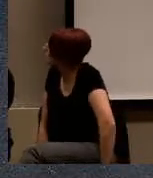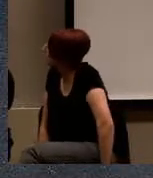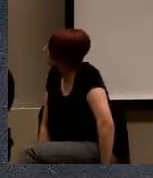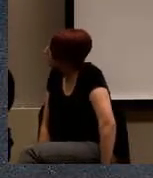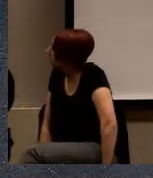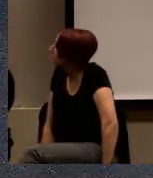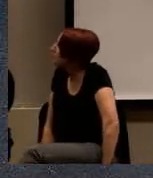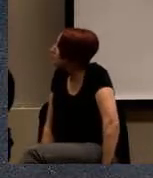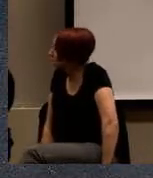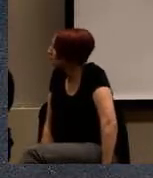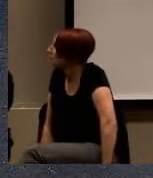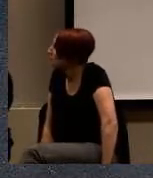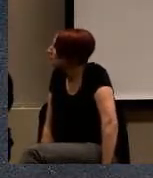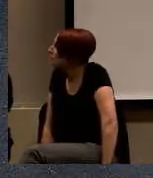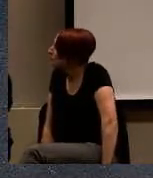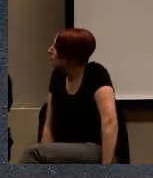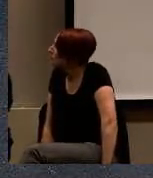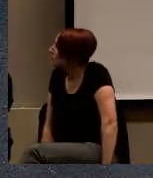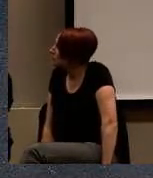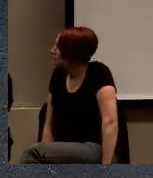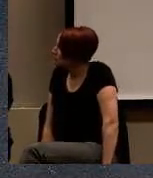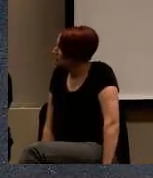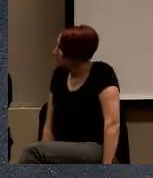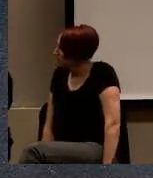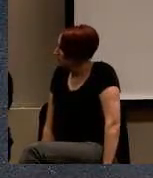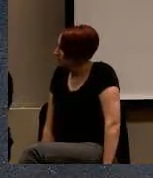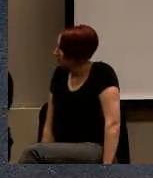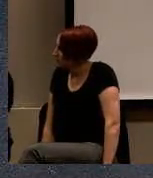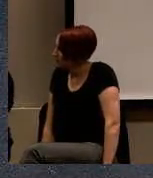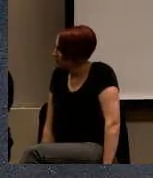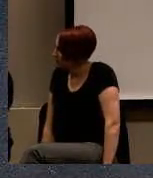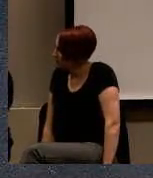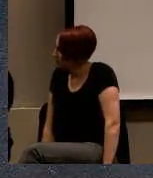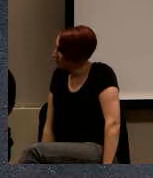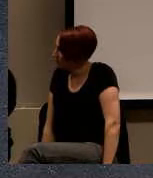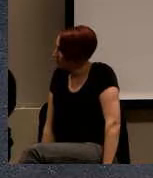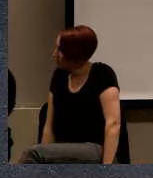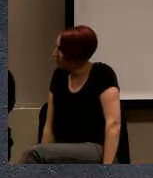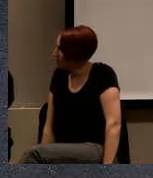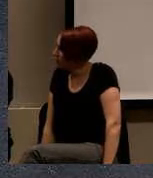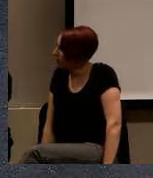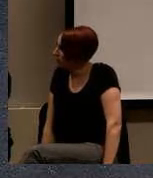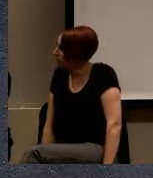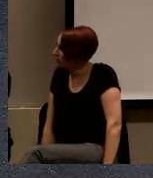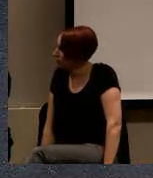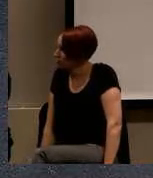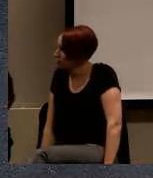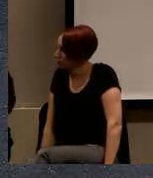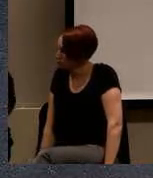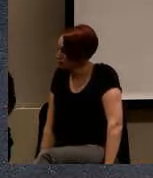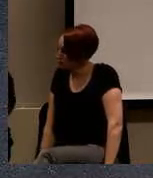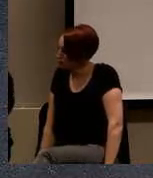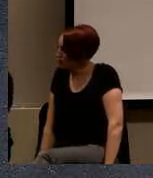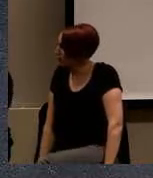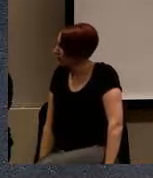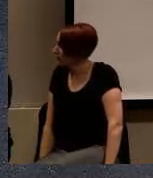A lot of other pharmacies have this, but what it does is allow you to go in because we know a lot of seniors are getting their prescription medications